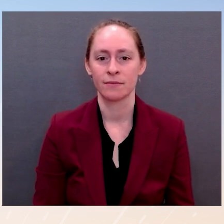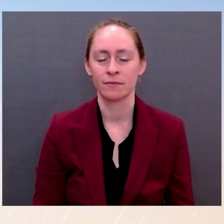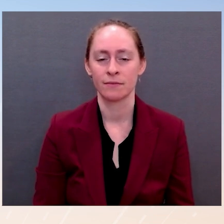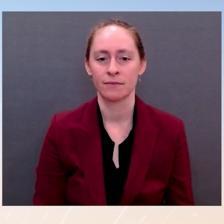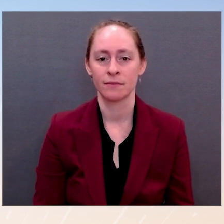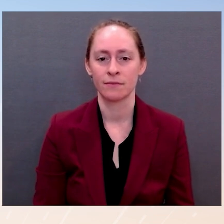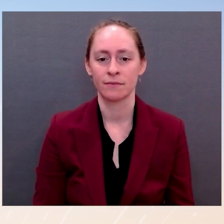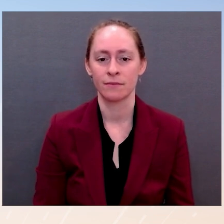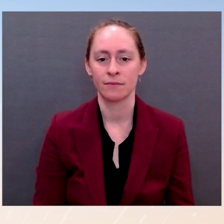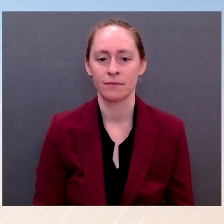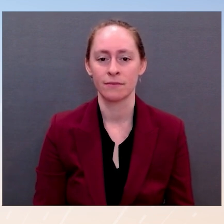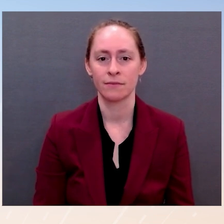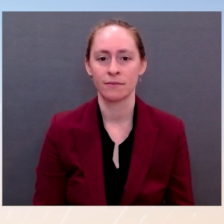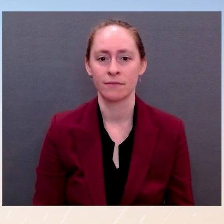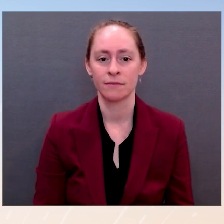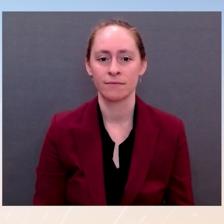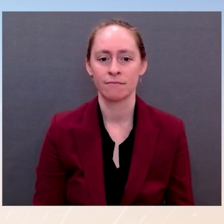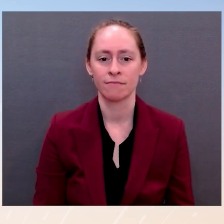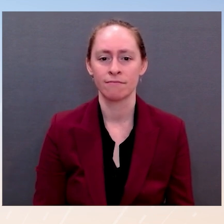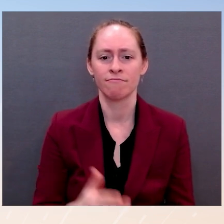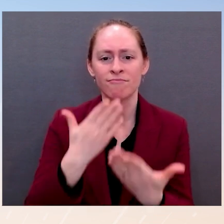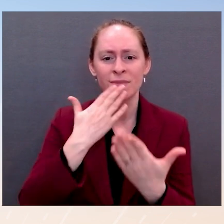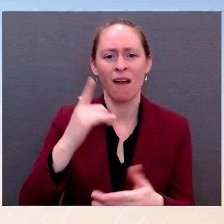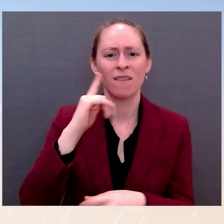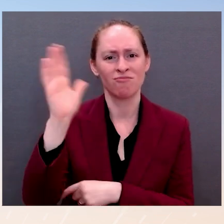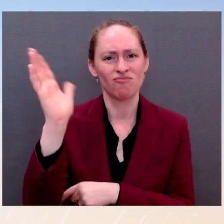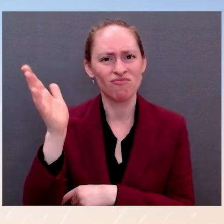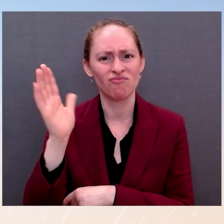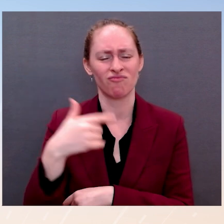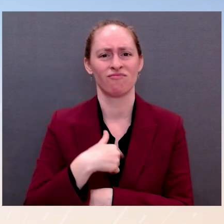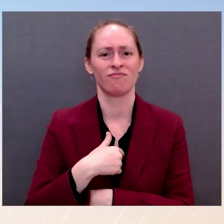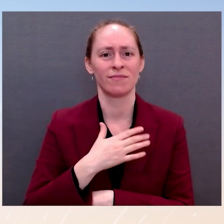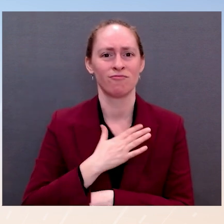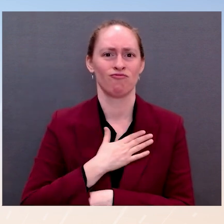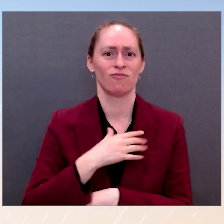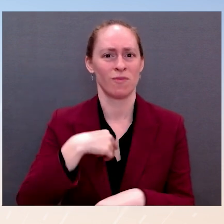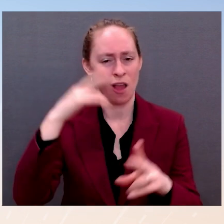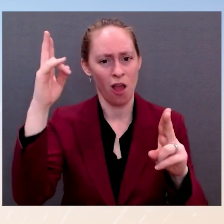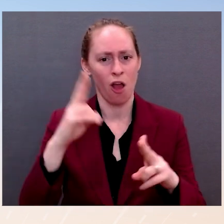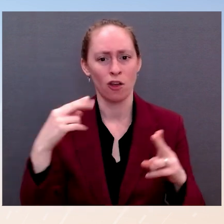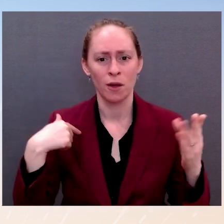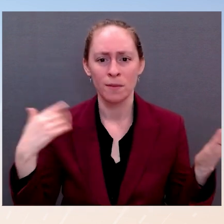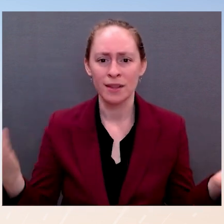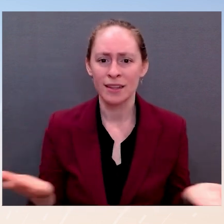Miss Hill for that incredible presentation and the data, and I also want to just say how honored I am